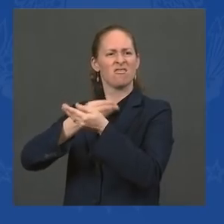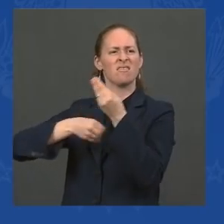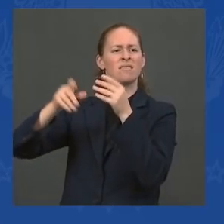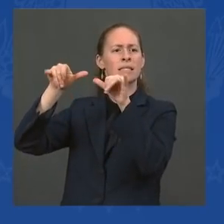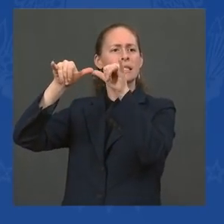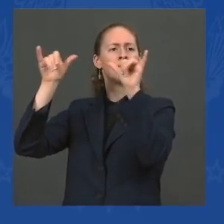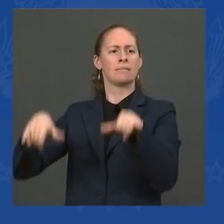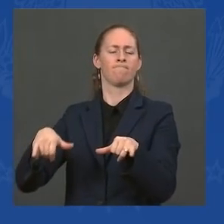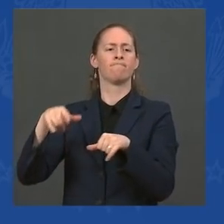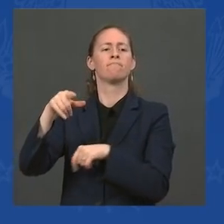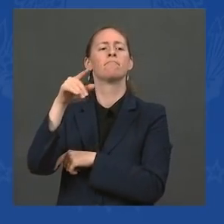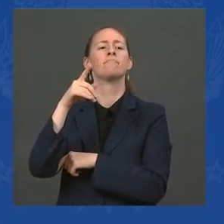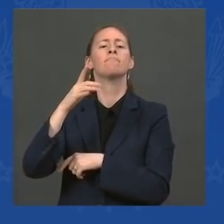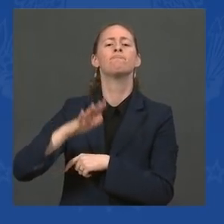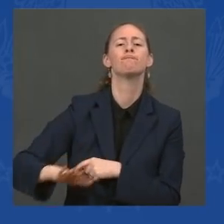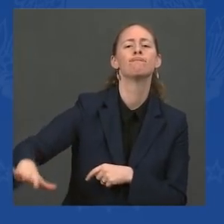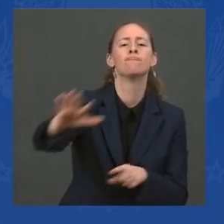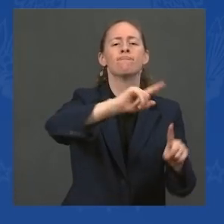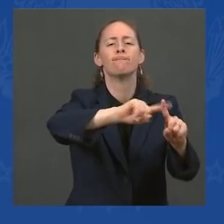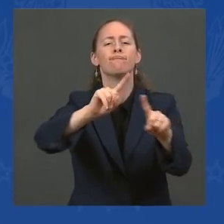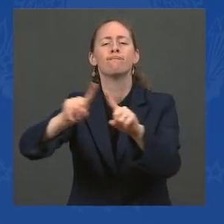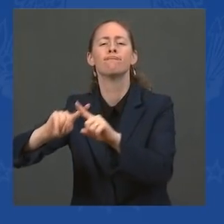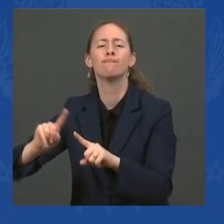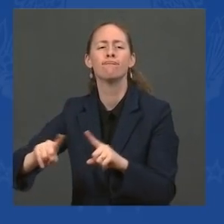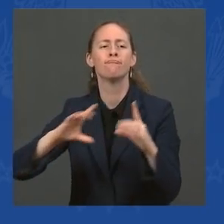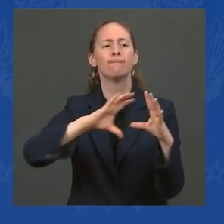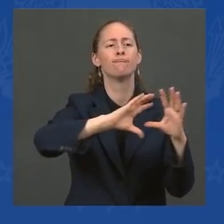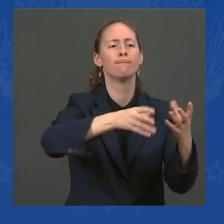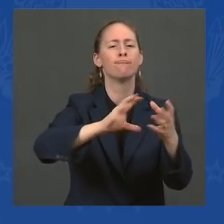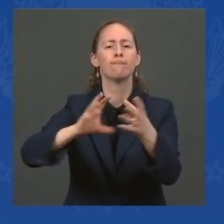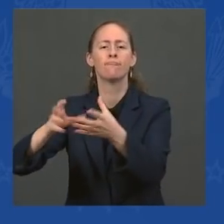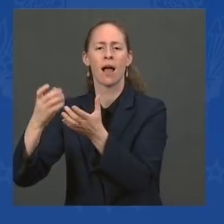If Congress does not take action to raise the debt limit,